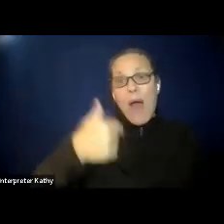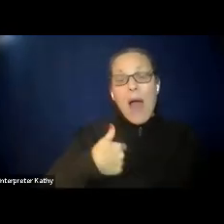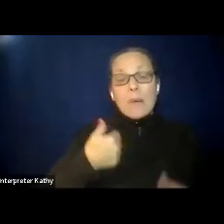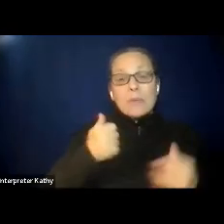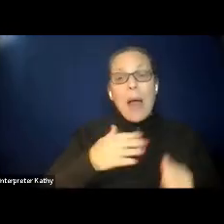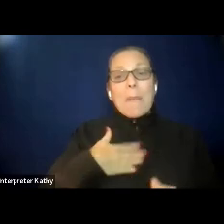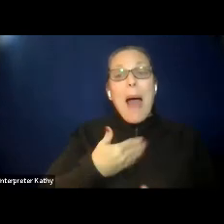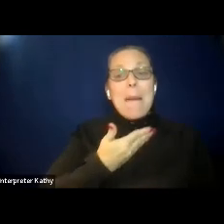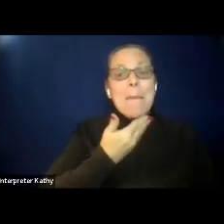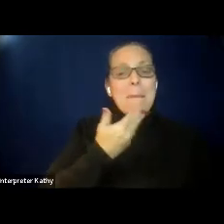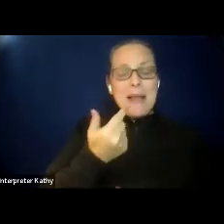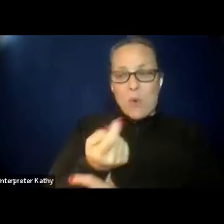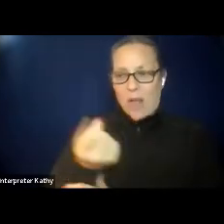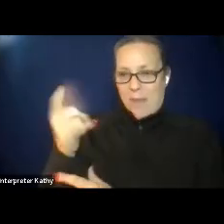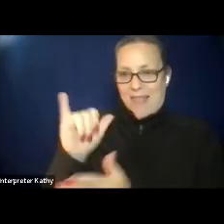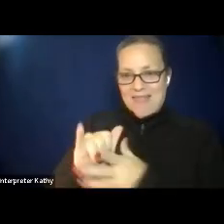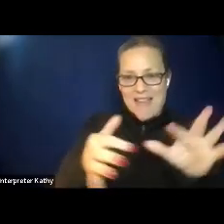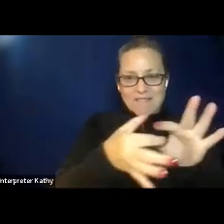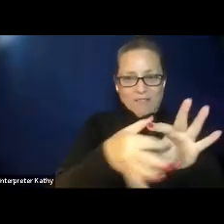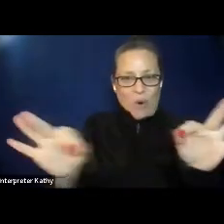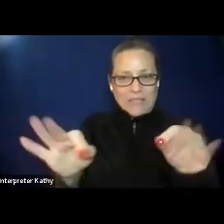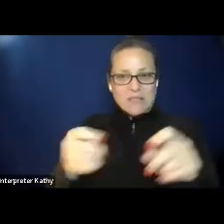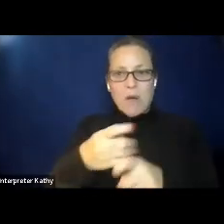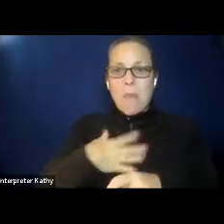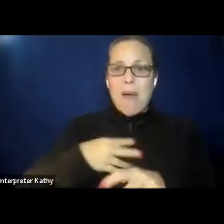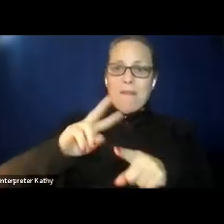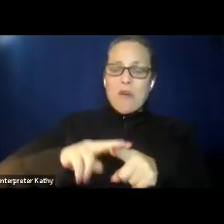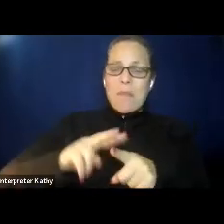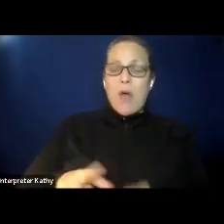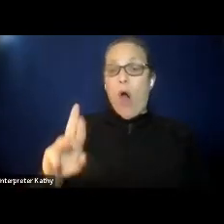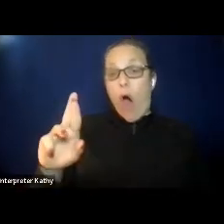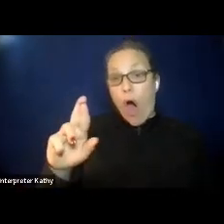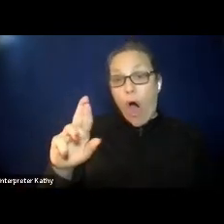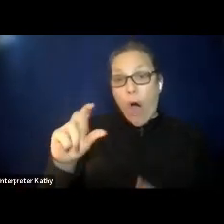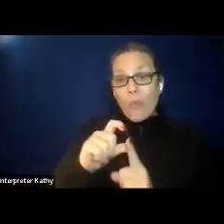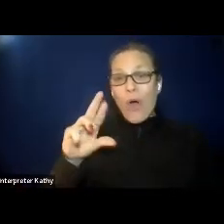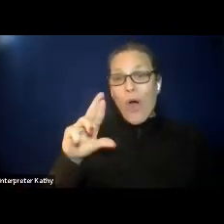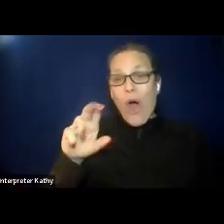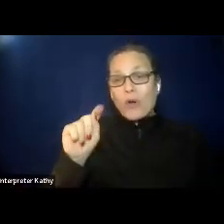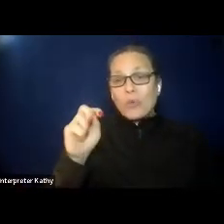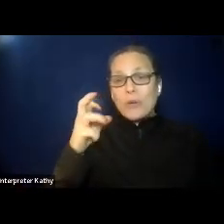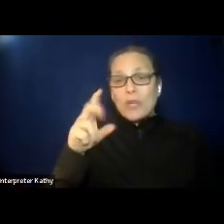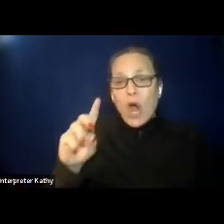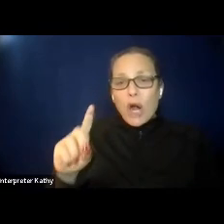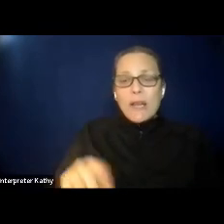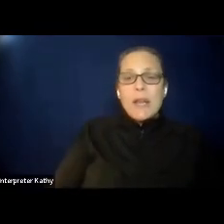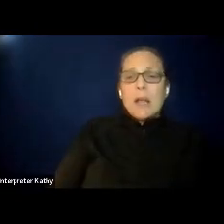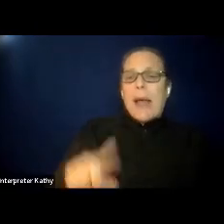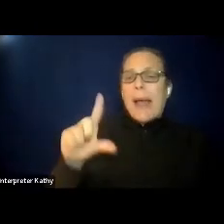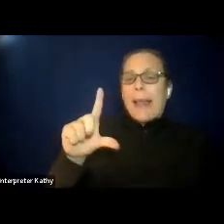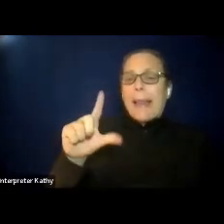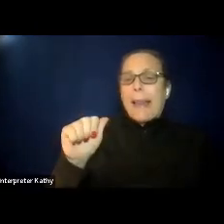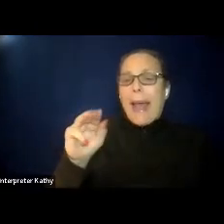crazy which is something that I know I'm trying my best to eliminate from my